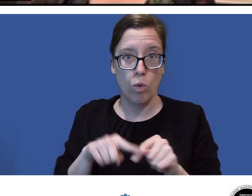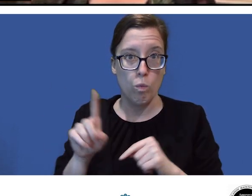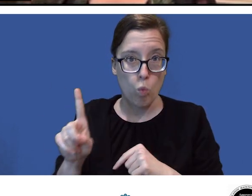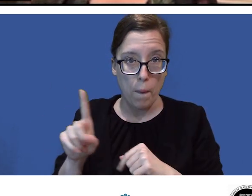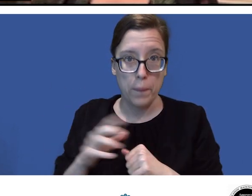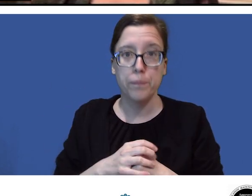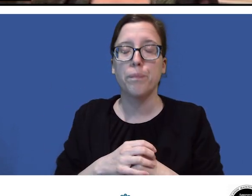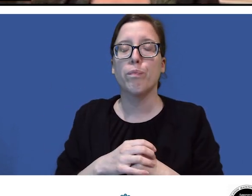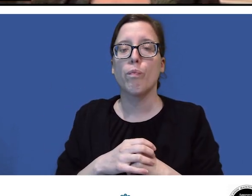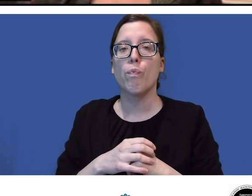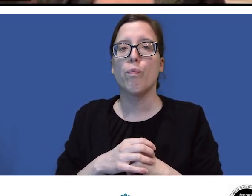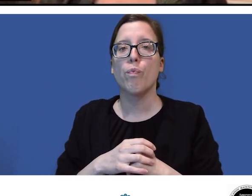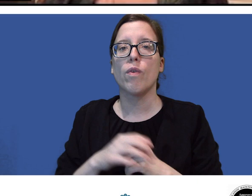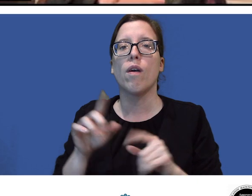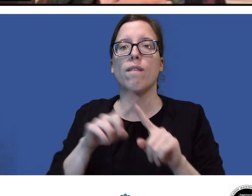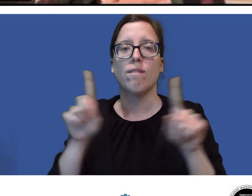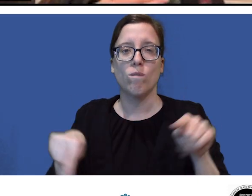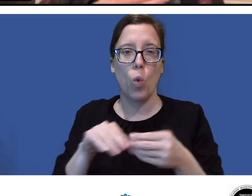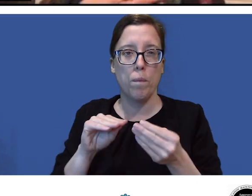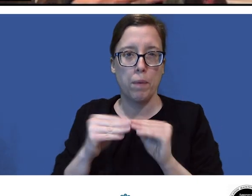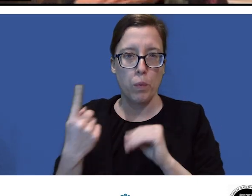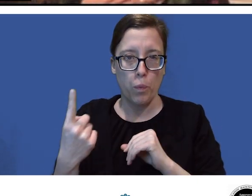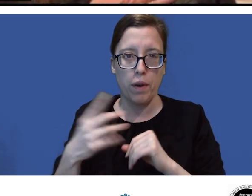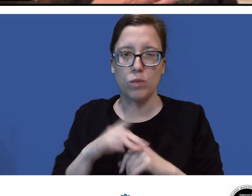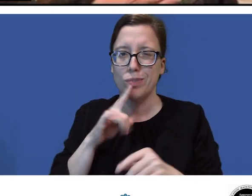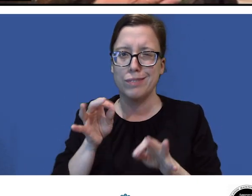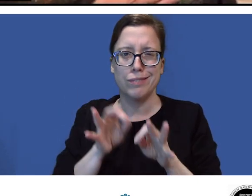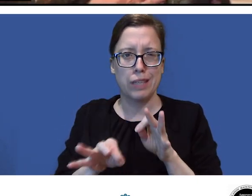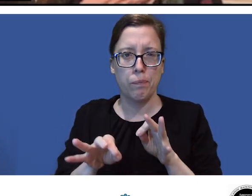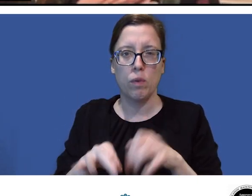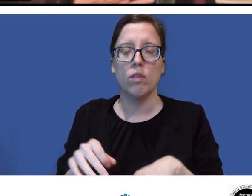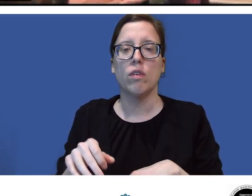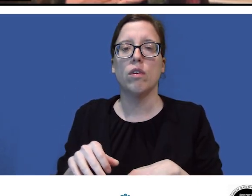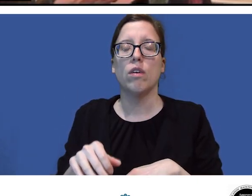You are subjected to the way I think and the way I do things. When I go